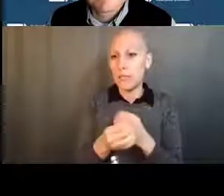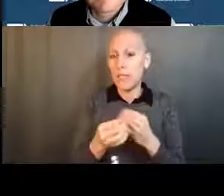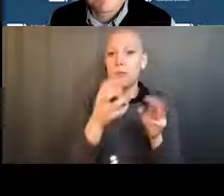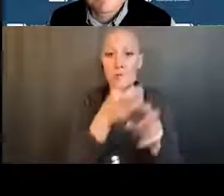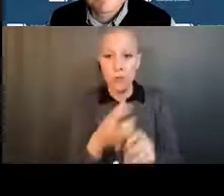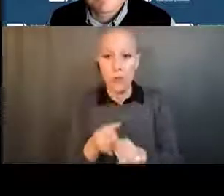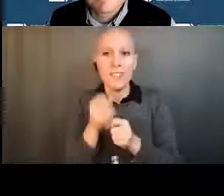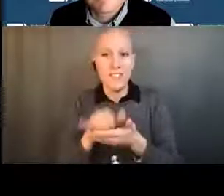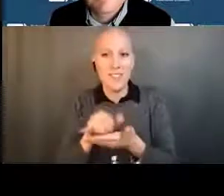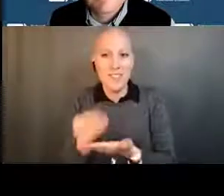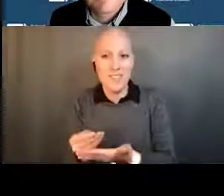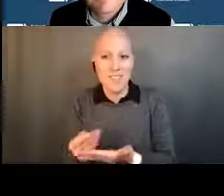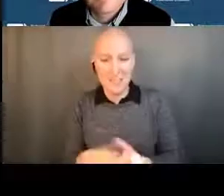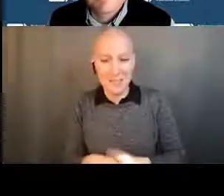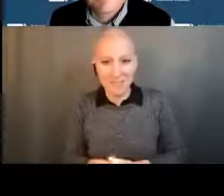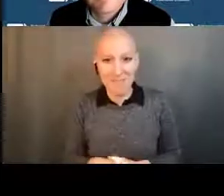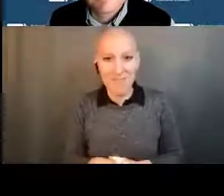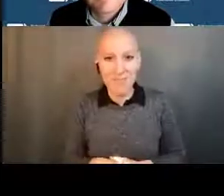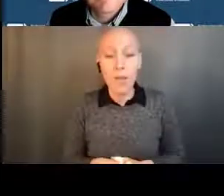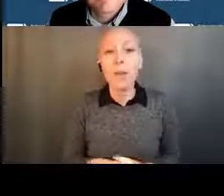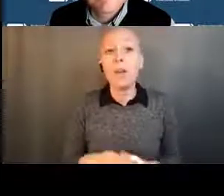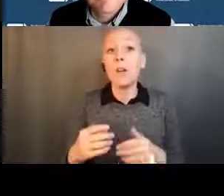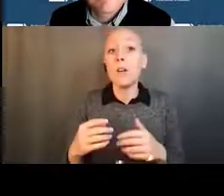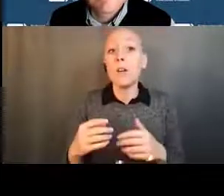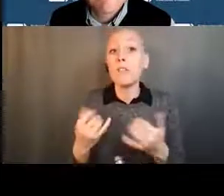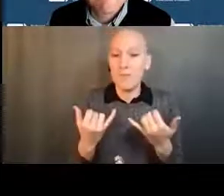required for submission of application.